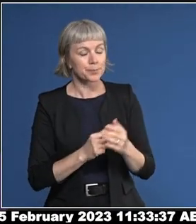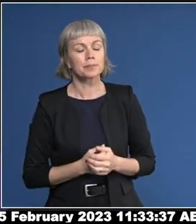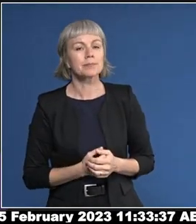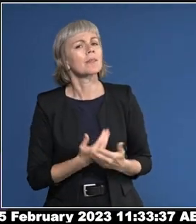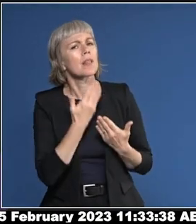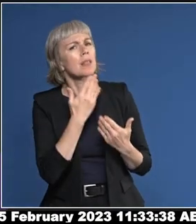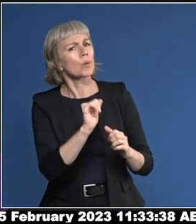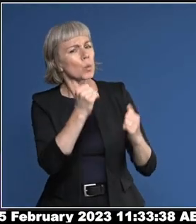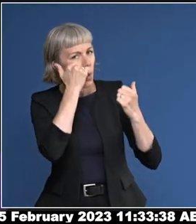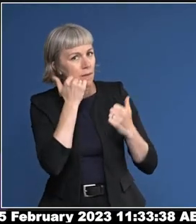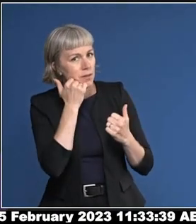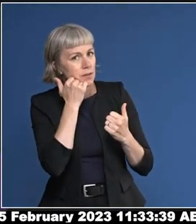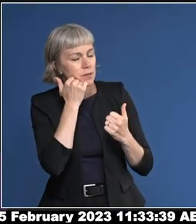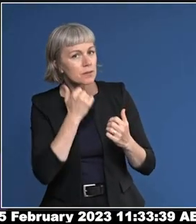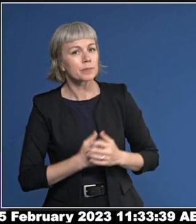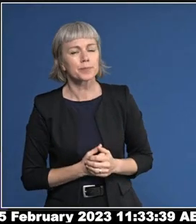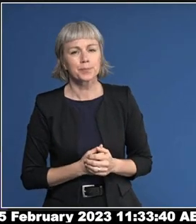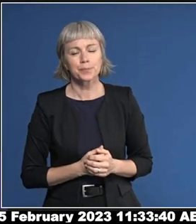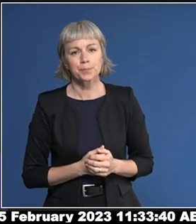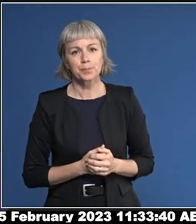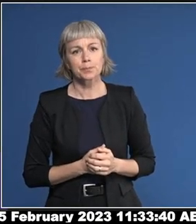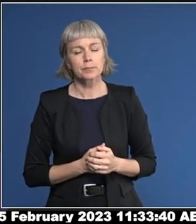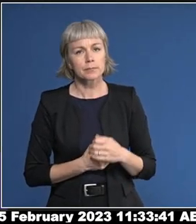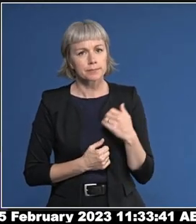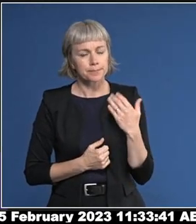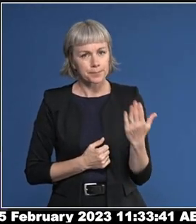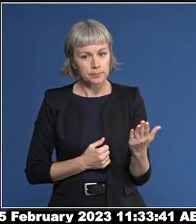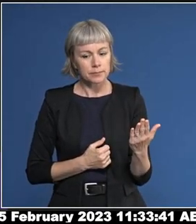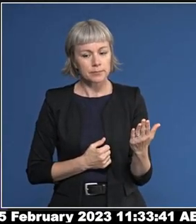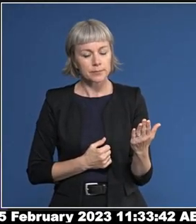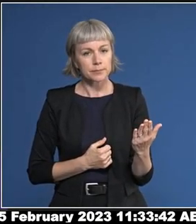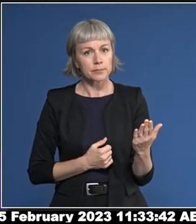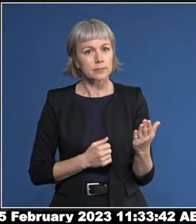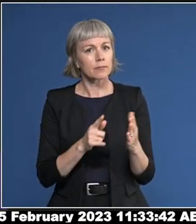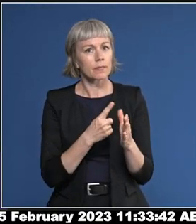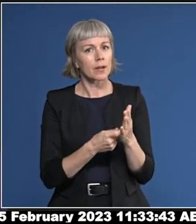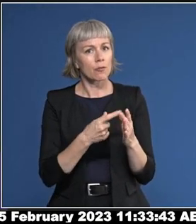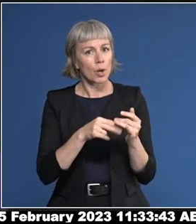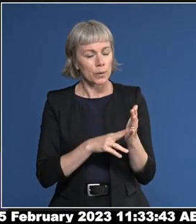Ms Cattach, in response to Ms Eastman's question about whether disabled people were